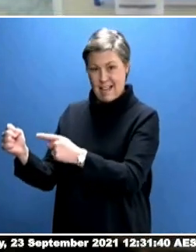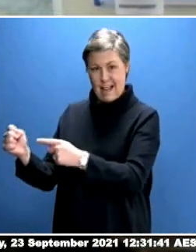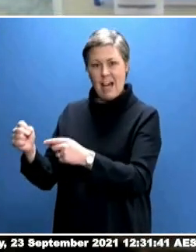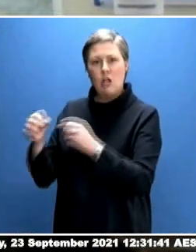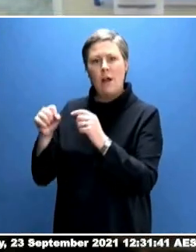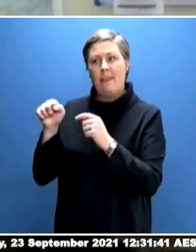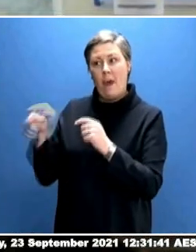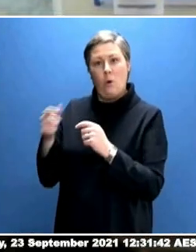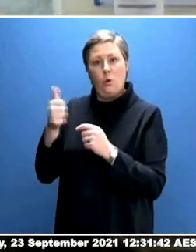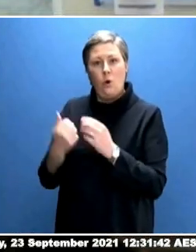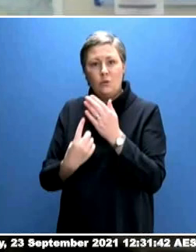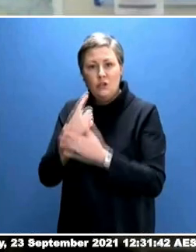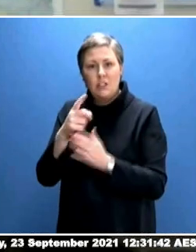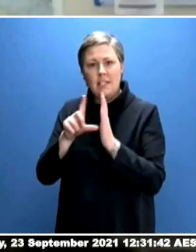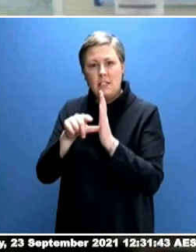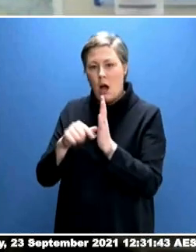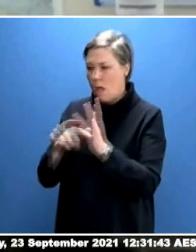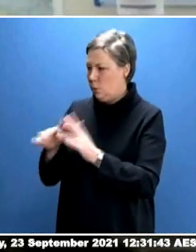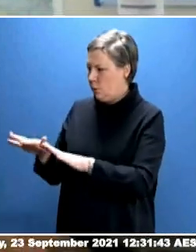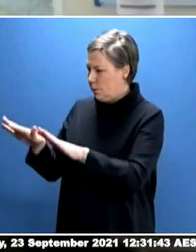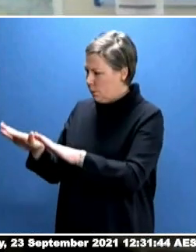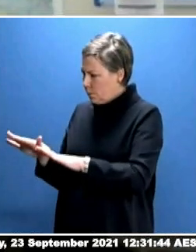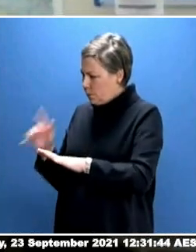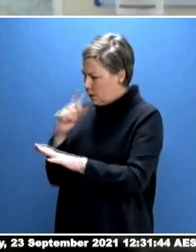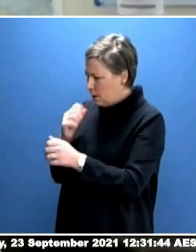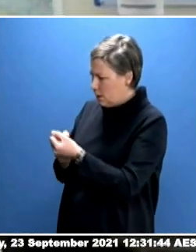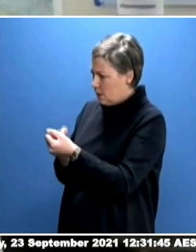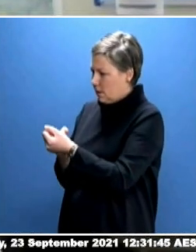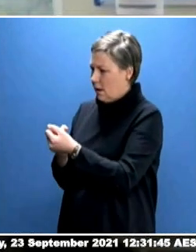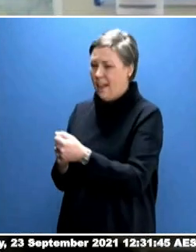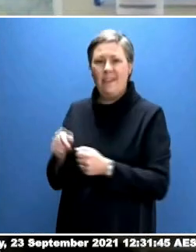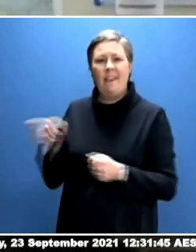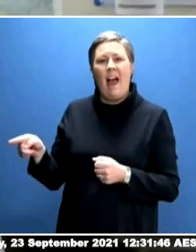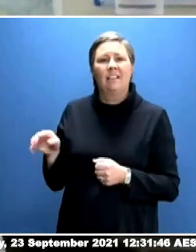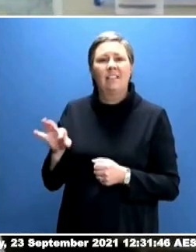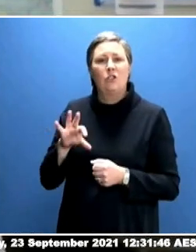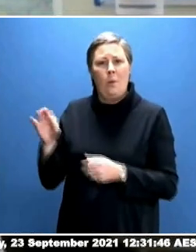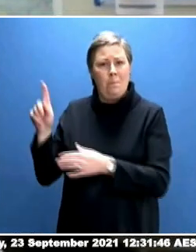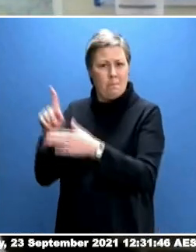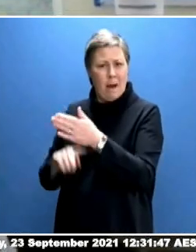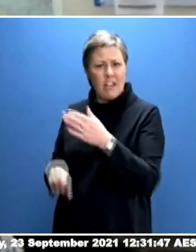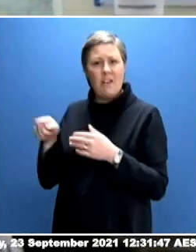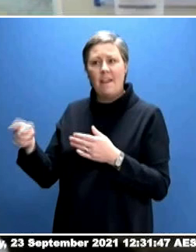It really should be a circuit breaker, a short period of time for that intensive